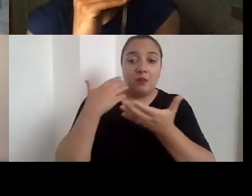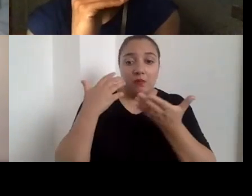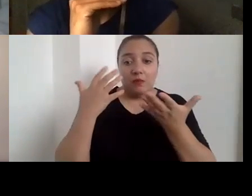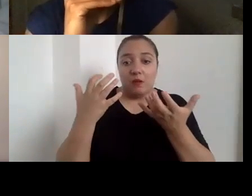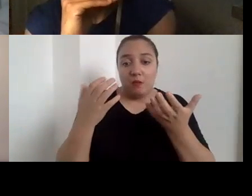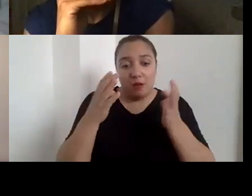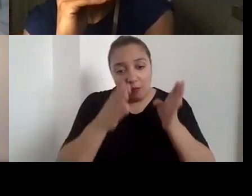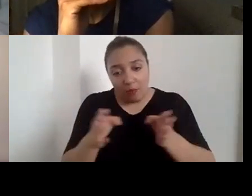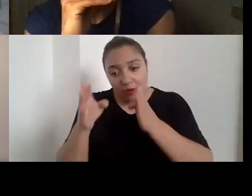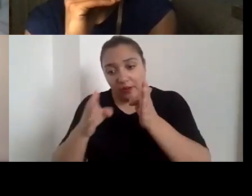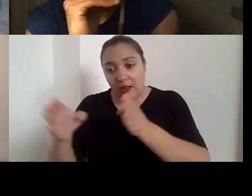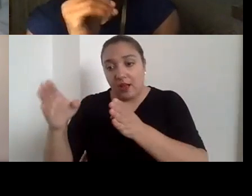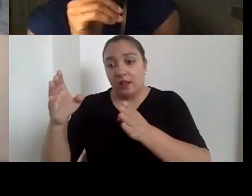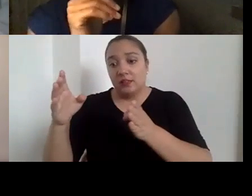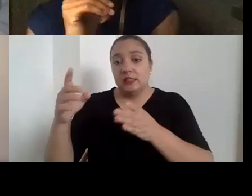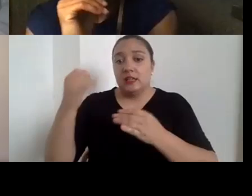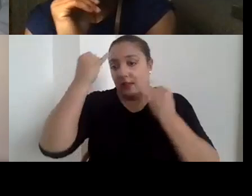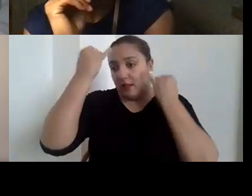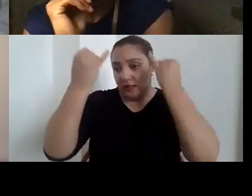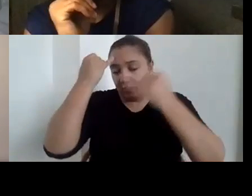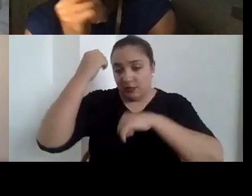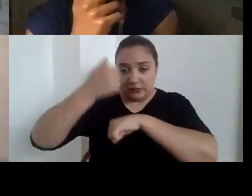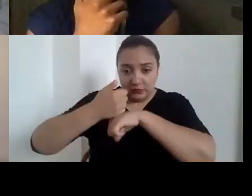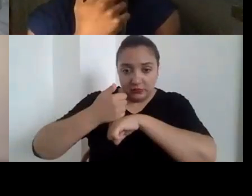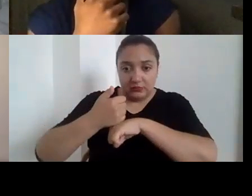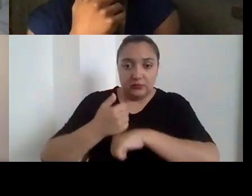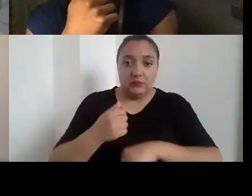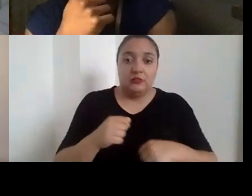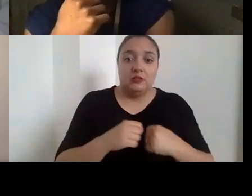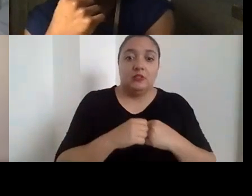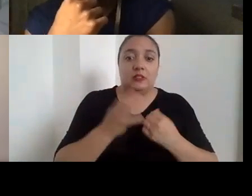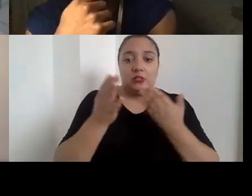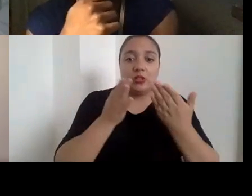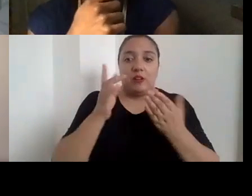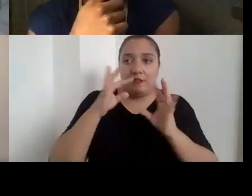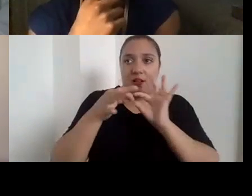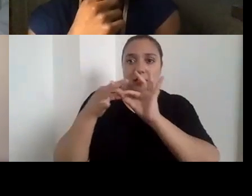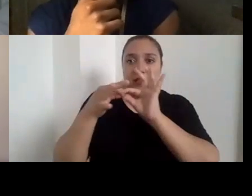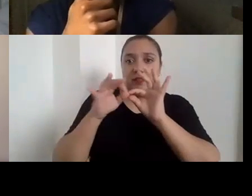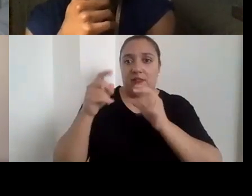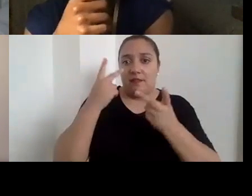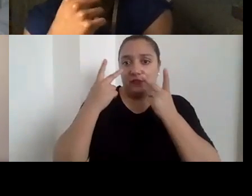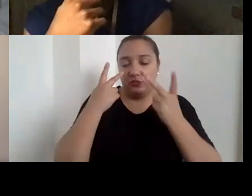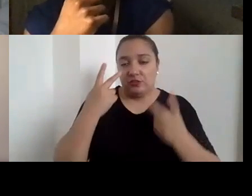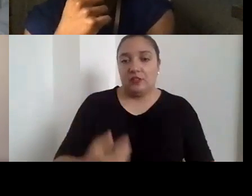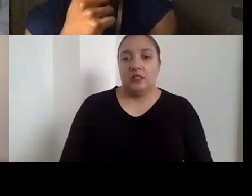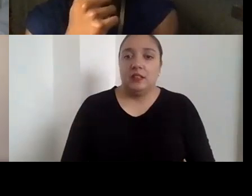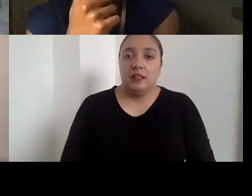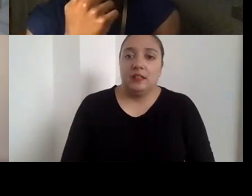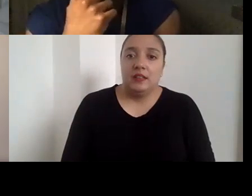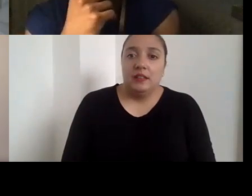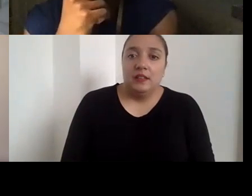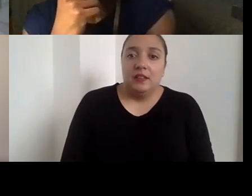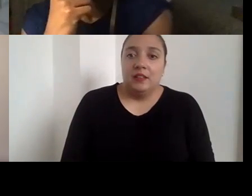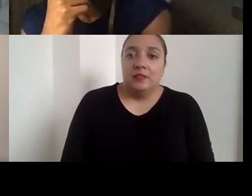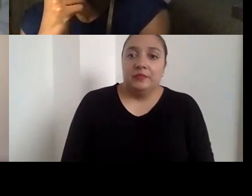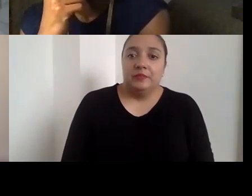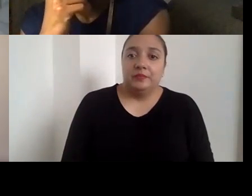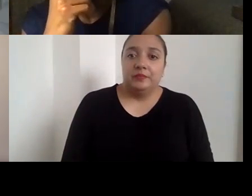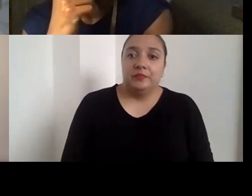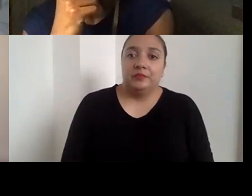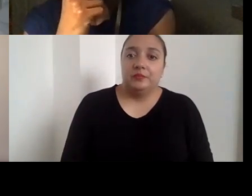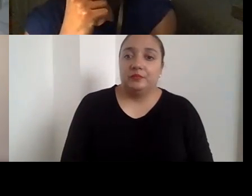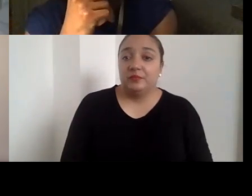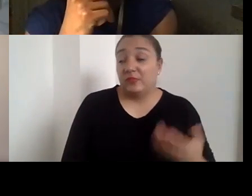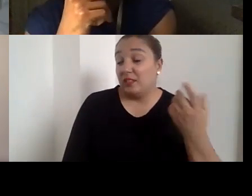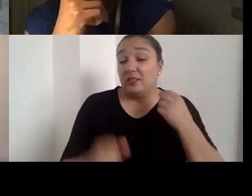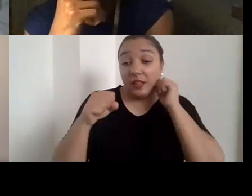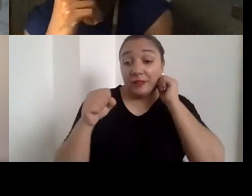in service of the collective vision and, yeah, often